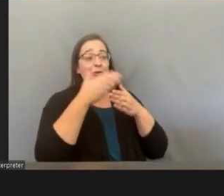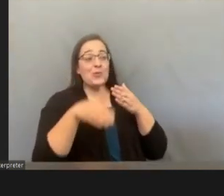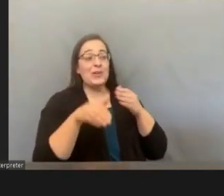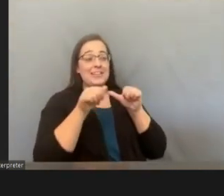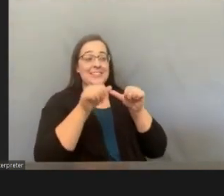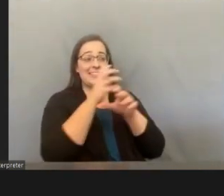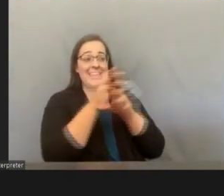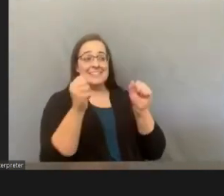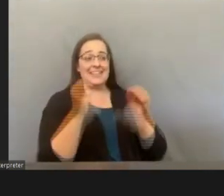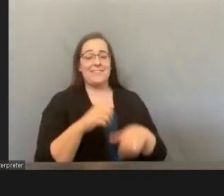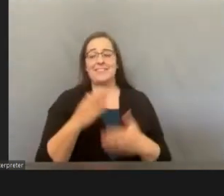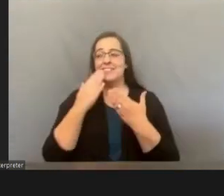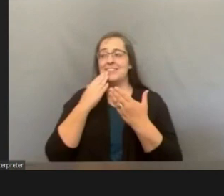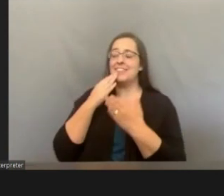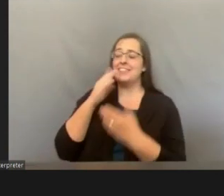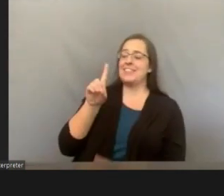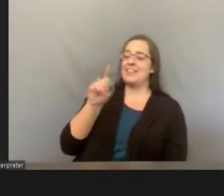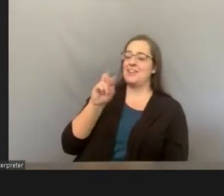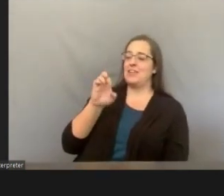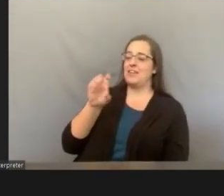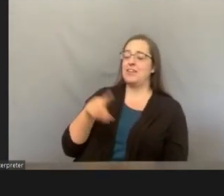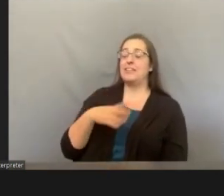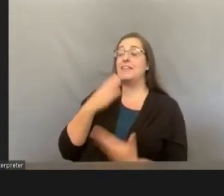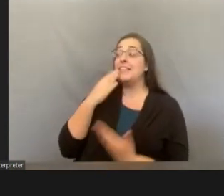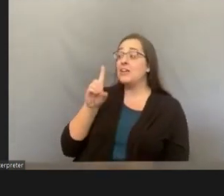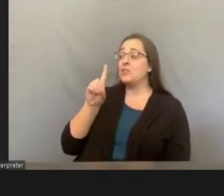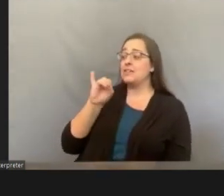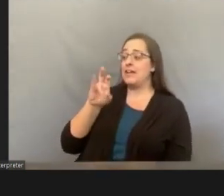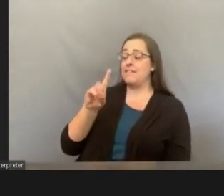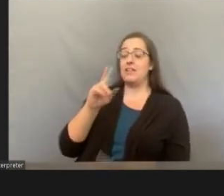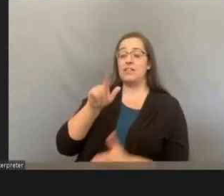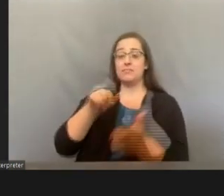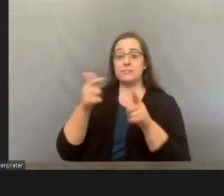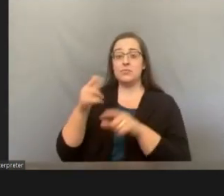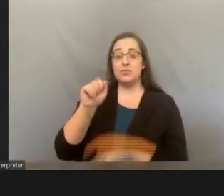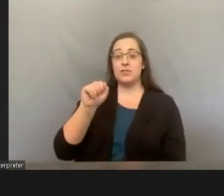BE VIGILANT HERE IN THE CITY AND ARE MAKING WISE CHOICES. UNDERSTOOD THAT THE ONLY QUESTION I HAVE, HAVE A GREAT